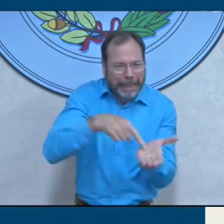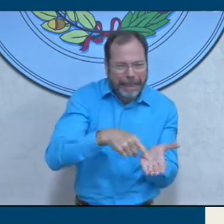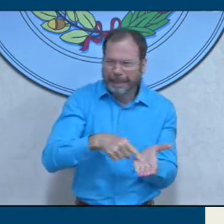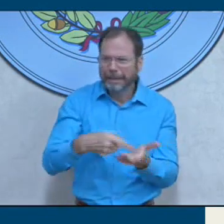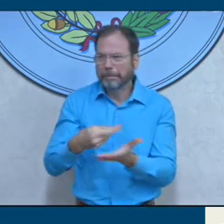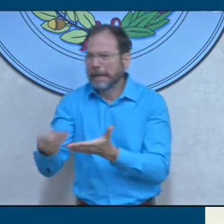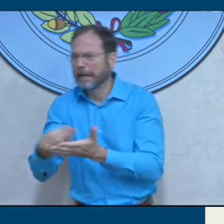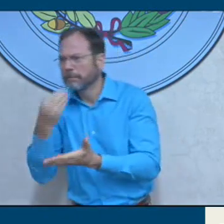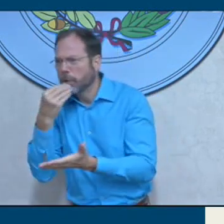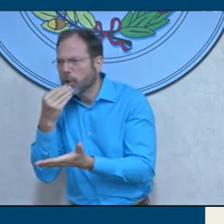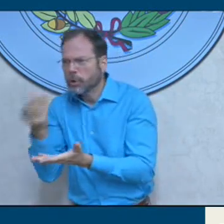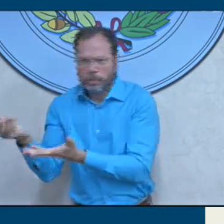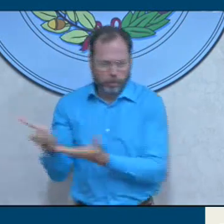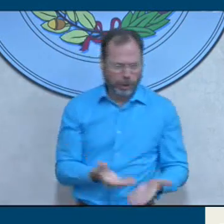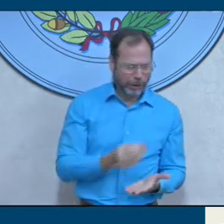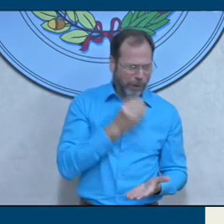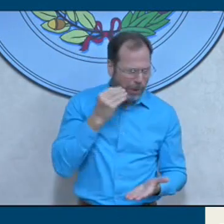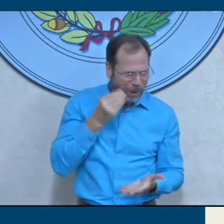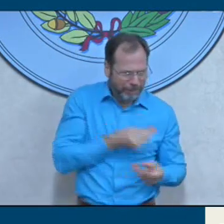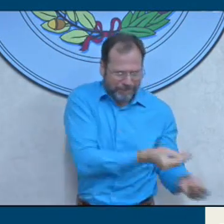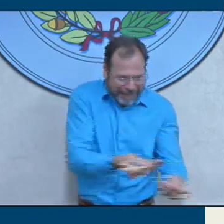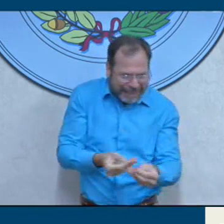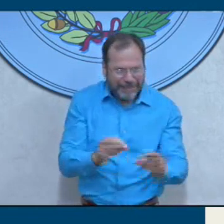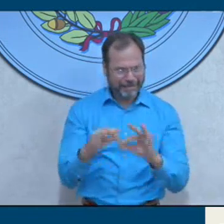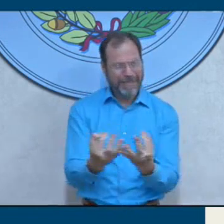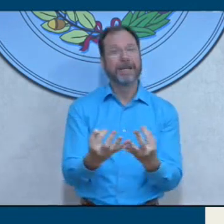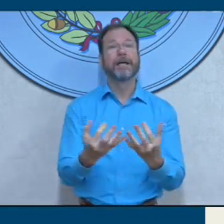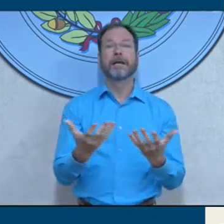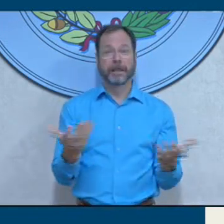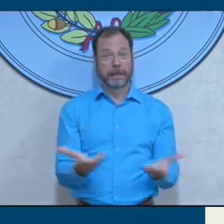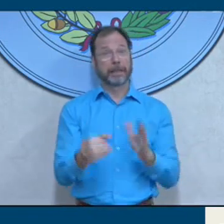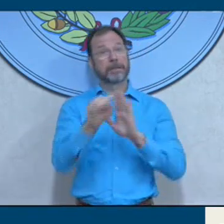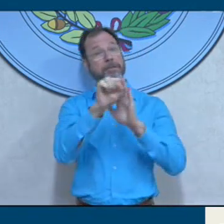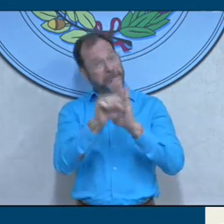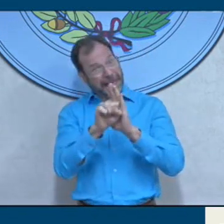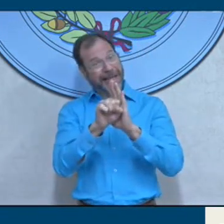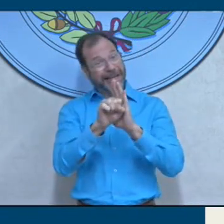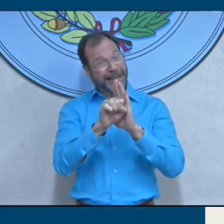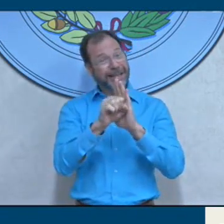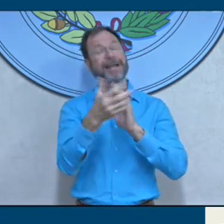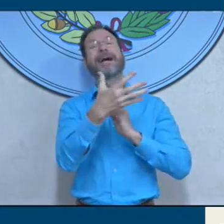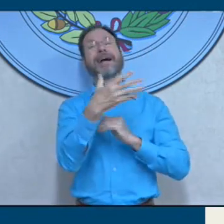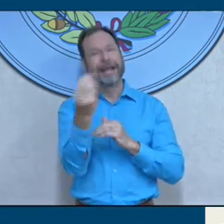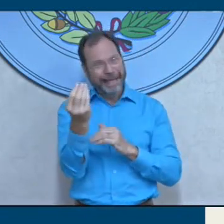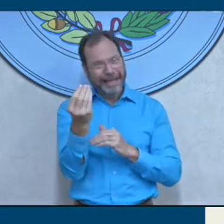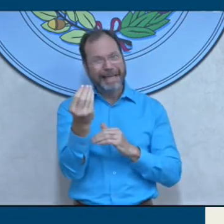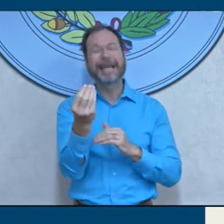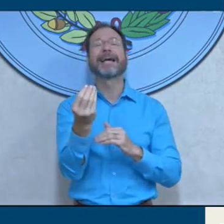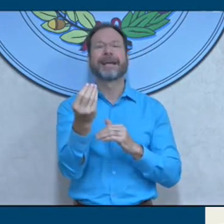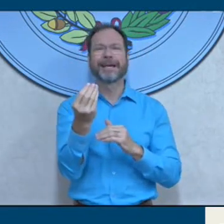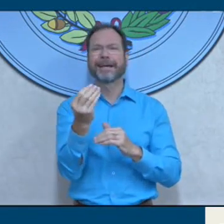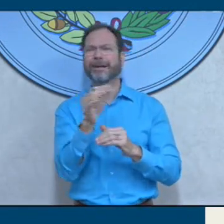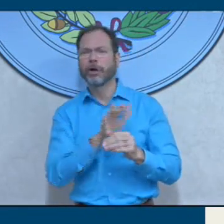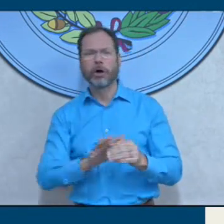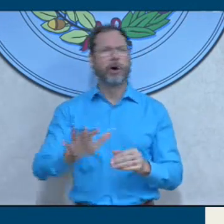CONTINUE TO HAVE TEXANS RETURN TO THEIR JOBS SO THAT THEY ARE ABLE TO EARN A PAYCHECK THAT WILL HELP THEM PAY THEIR BILLS AND PUT FOOD ON THEIR TABLES.